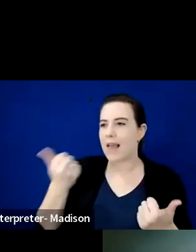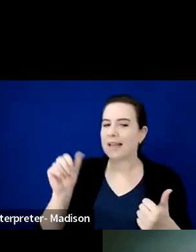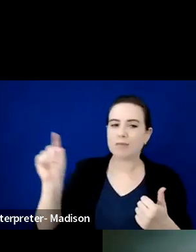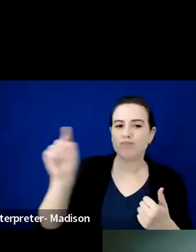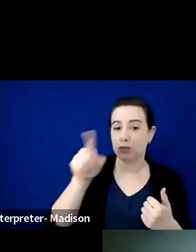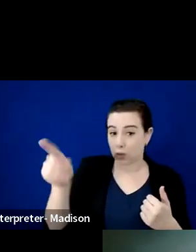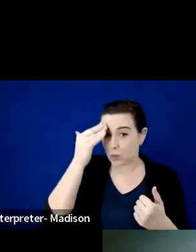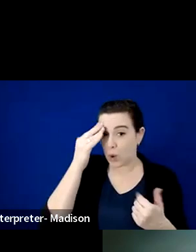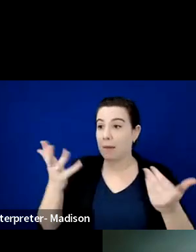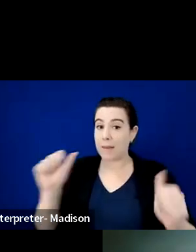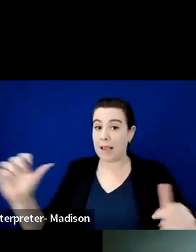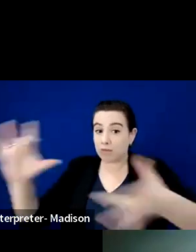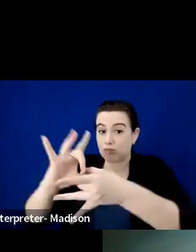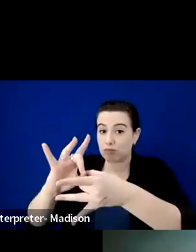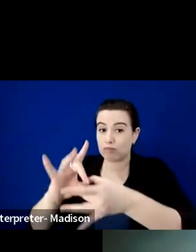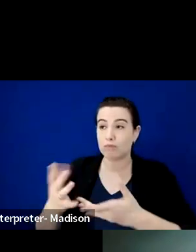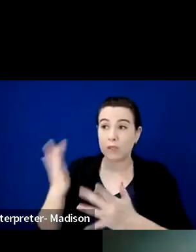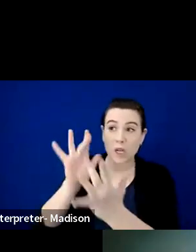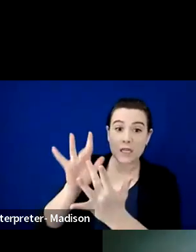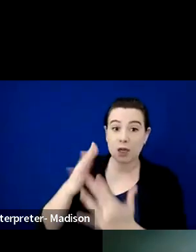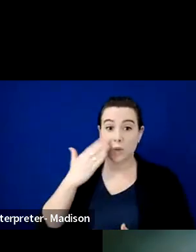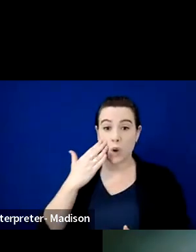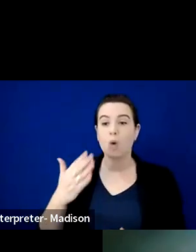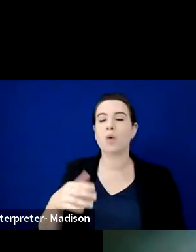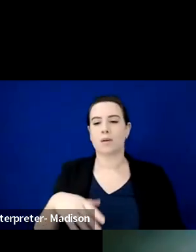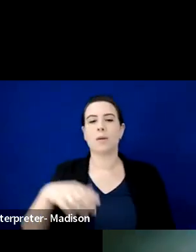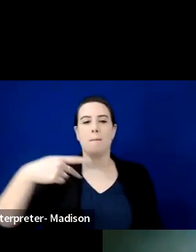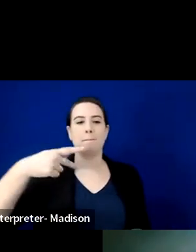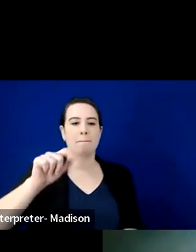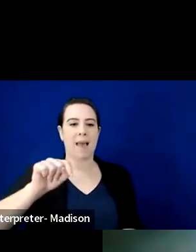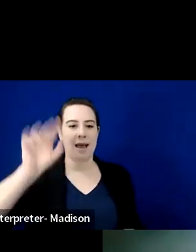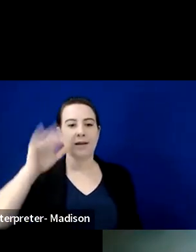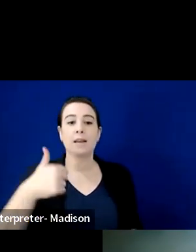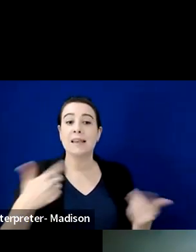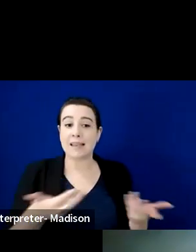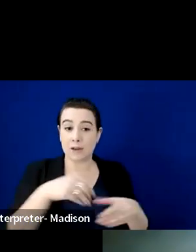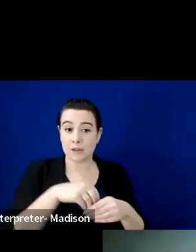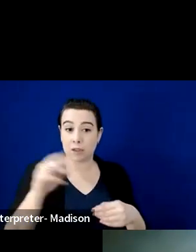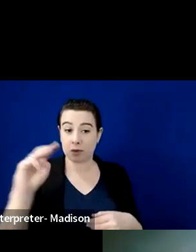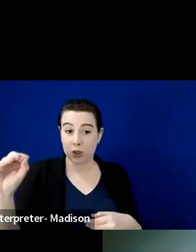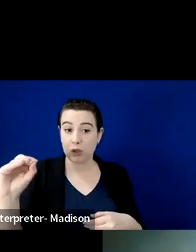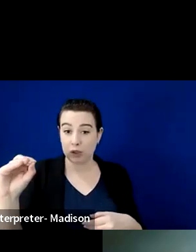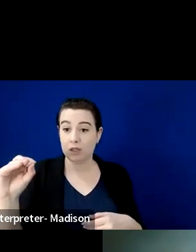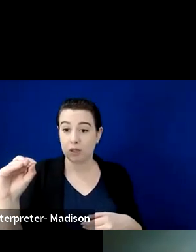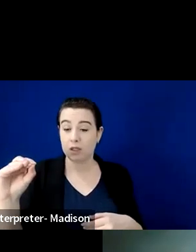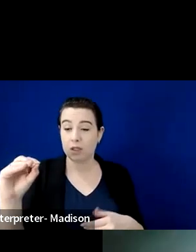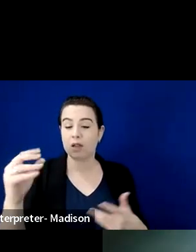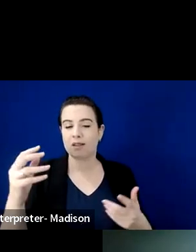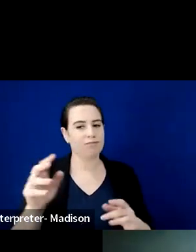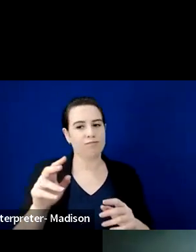The other was to -- in terms of people in the community, people in the CILs, people they knew -- you know, who do you know in PLT anywhere that might help --